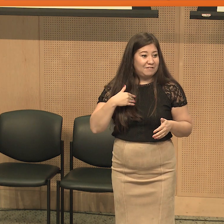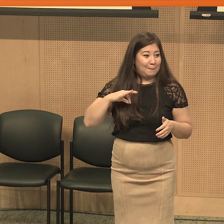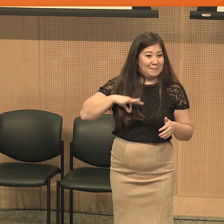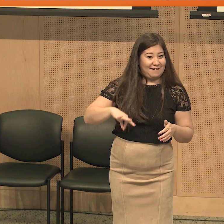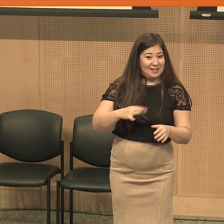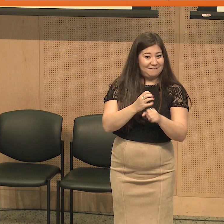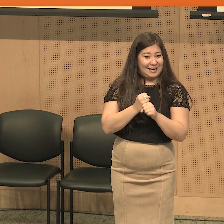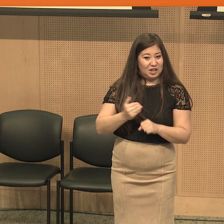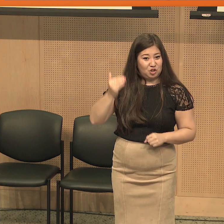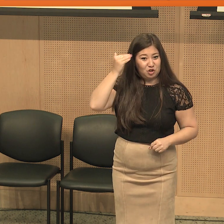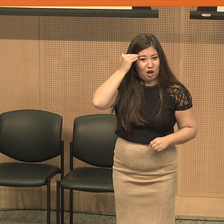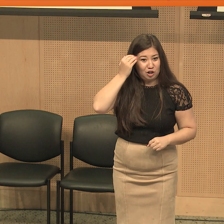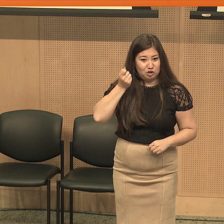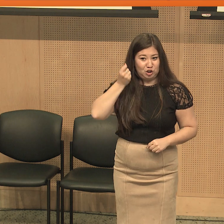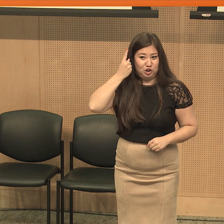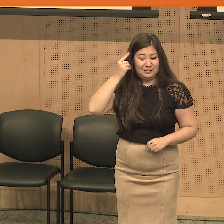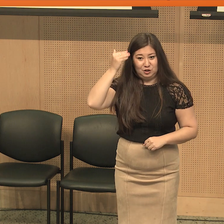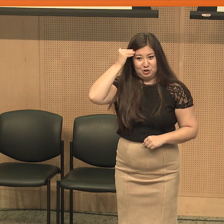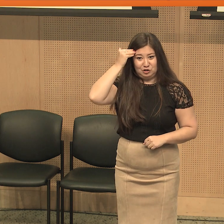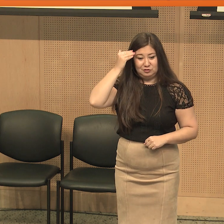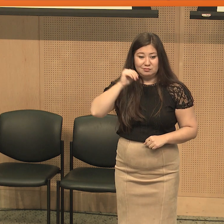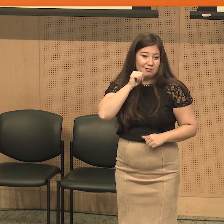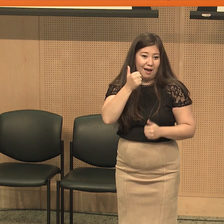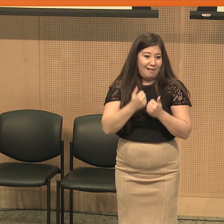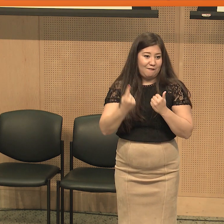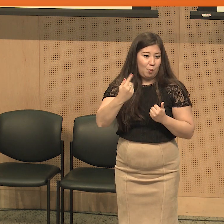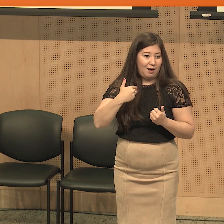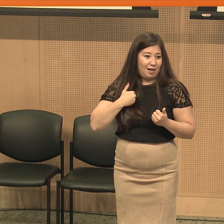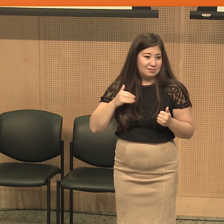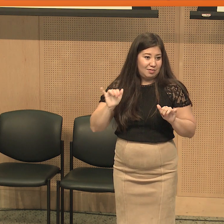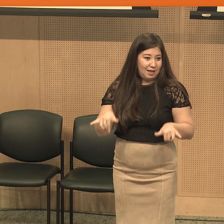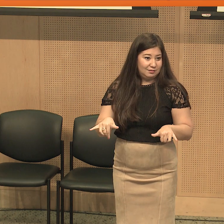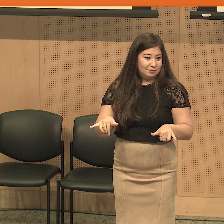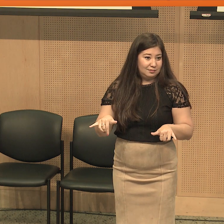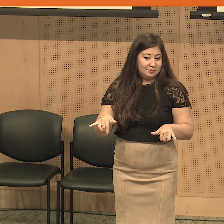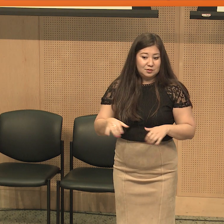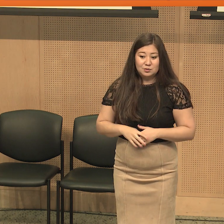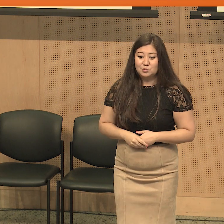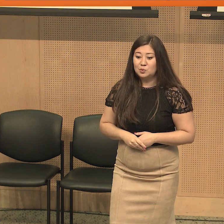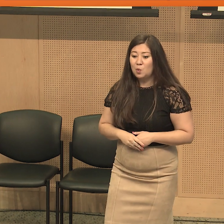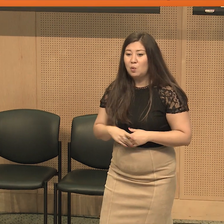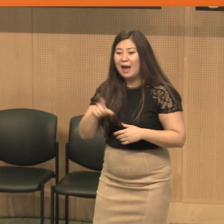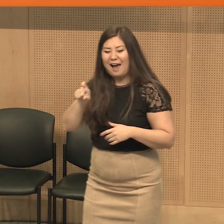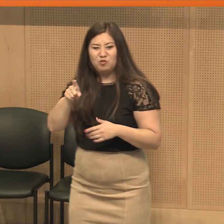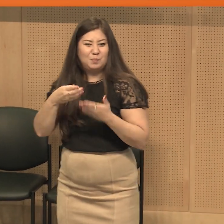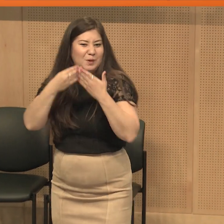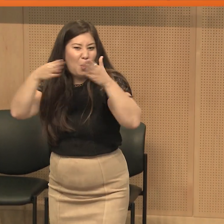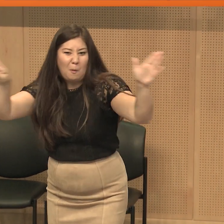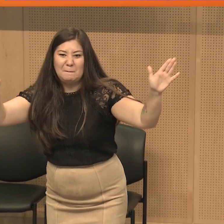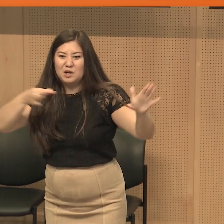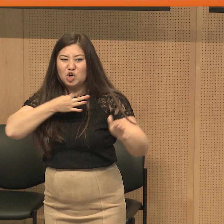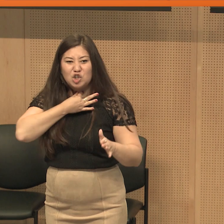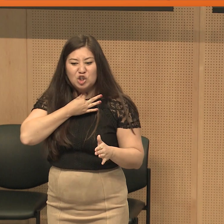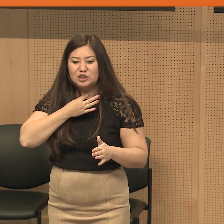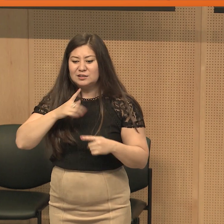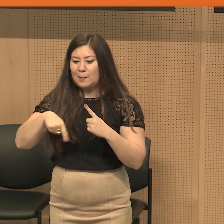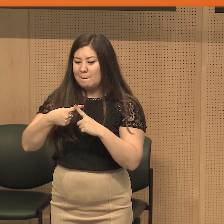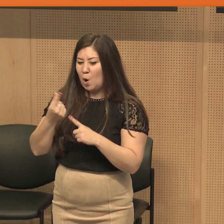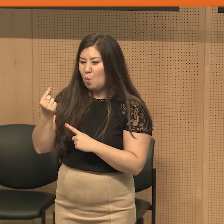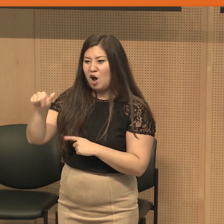Many of us have the benefit of becoming Deaf scientists. We've got the benefit of understanding the content and the opportunities to pursue it,